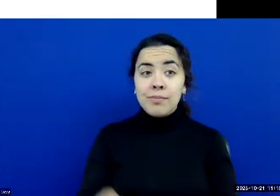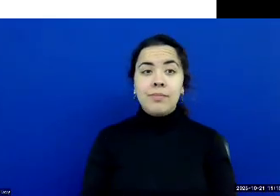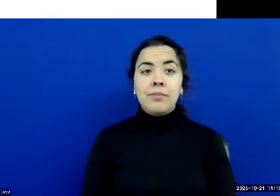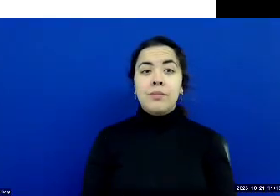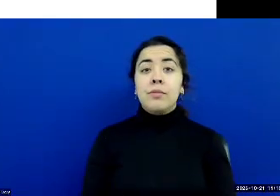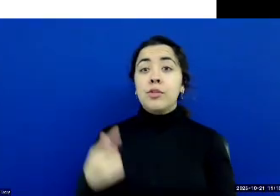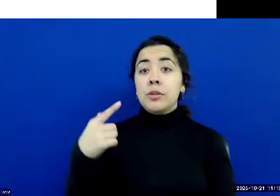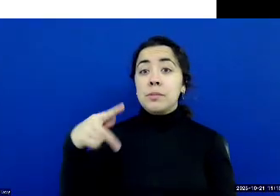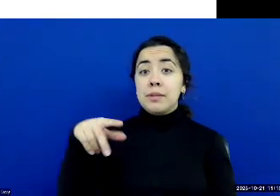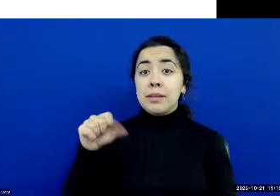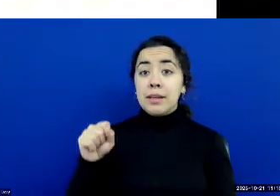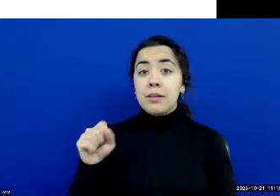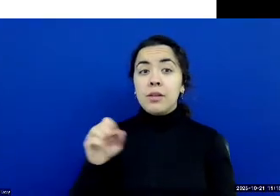Kathleen DeForest: Hands-free GPS,